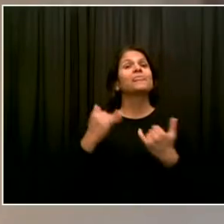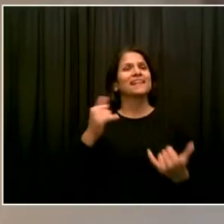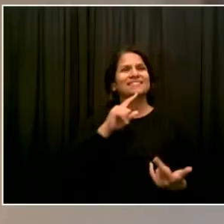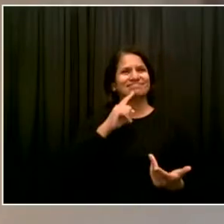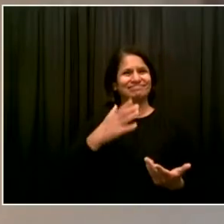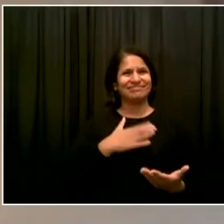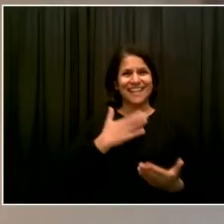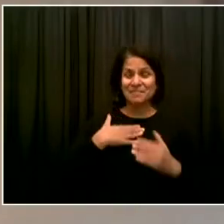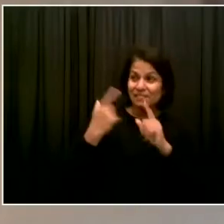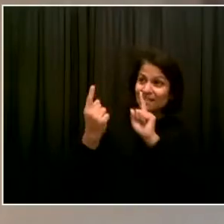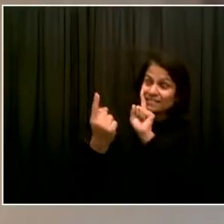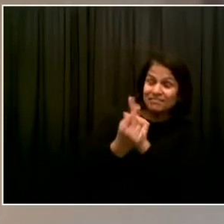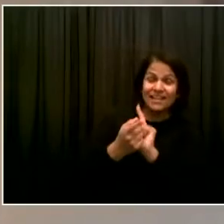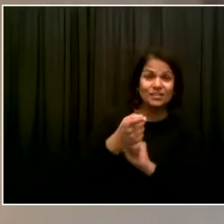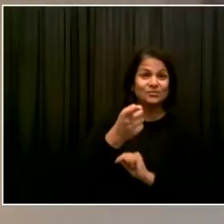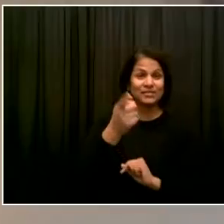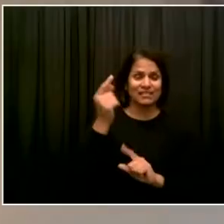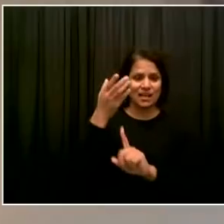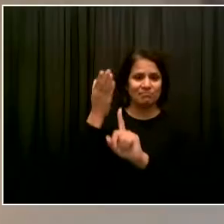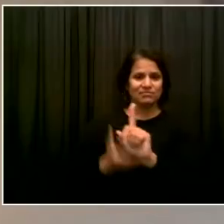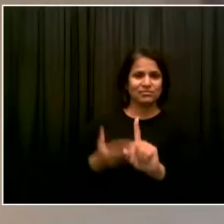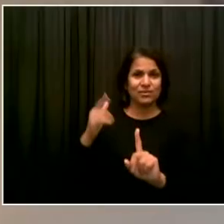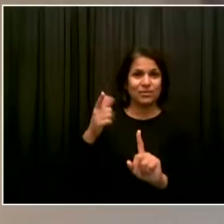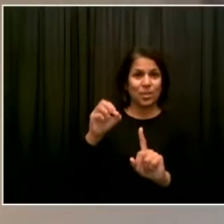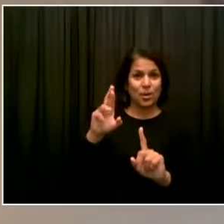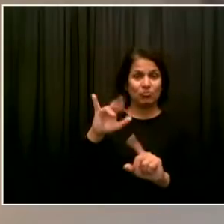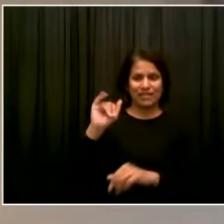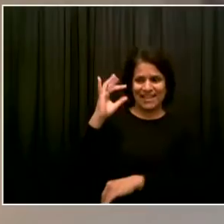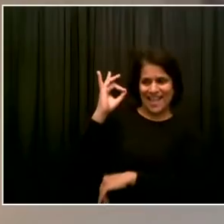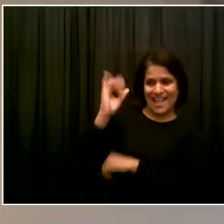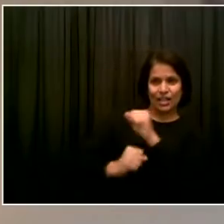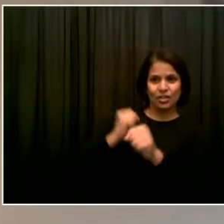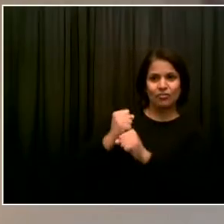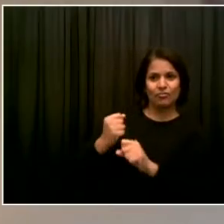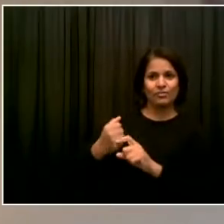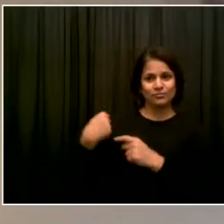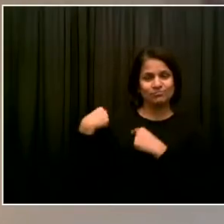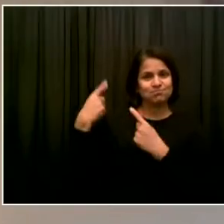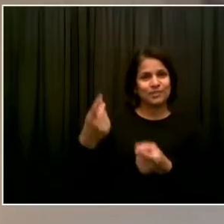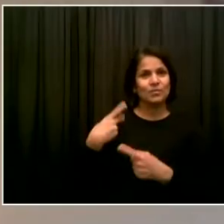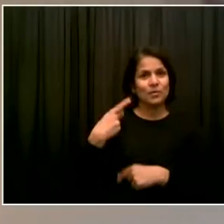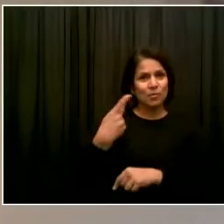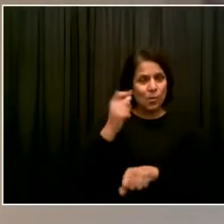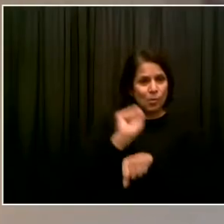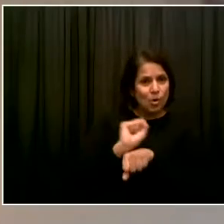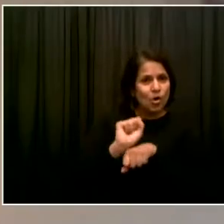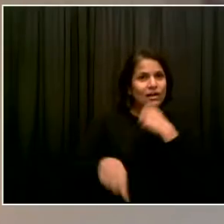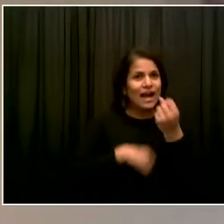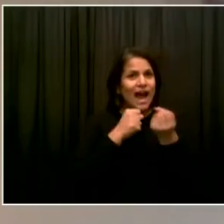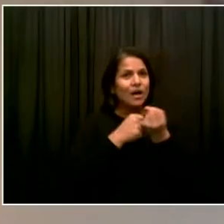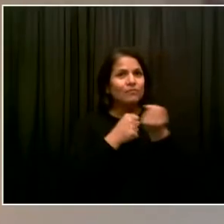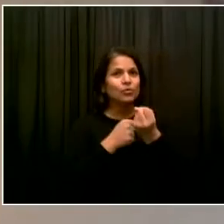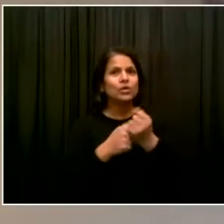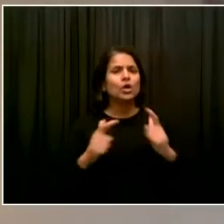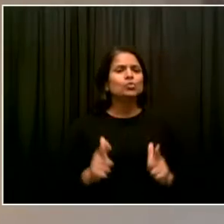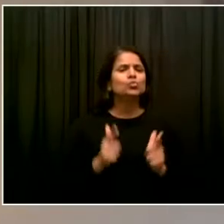I ATHNK HER FOR HER SUPPORT AND I APPRECIATE HOW SHE WAS THERE FOR ME AND FOR THIS ADMINISTRTAION FROM THE VERY BEGINNING AND IT'S BEEN A GREAT JOTY OE GT TO KNOW HER